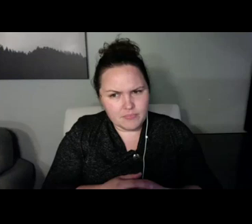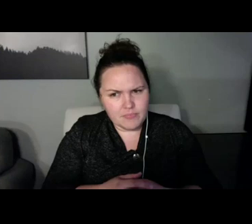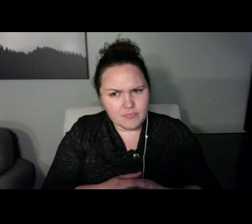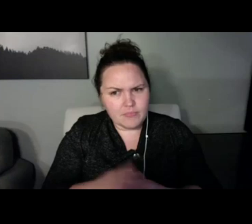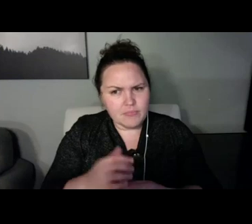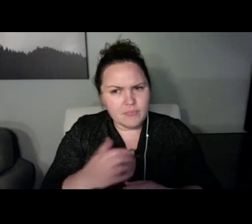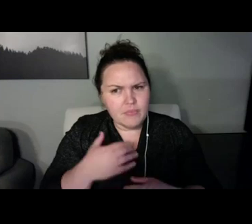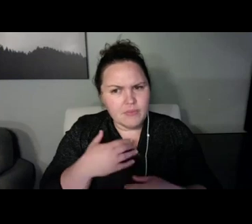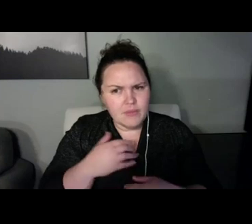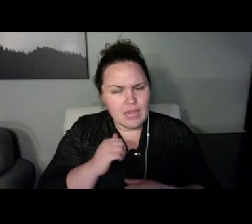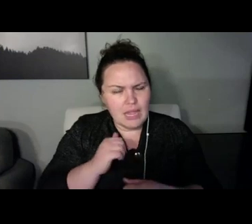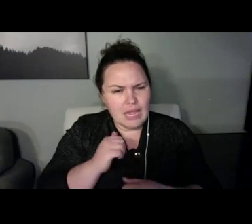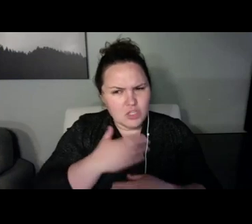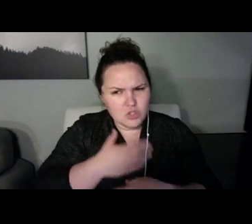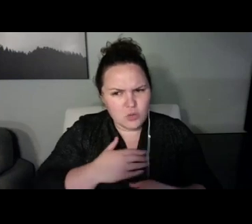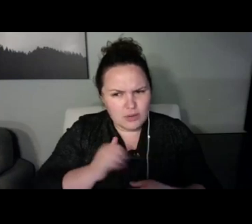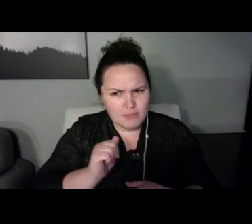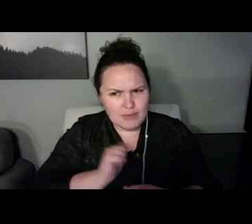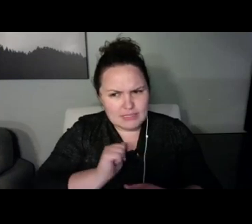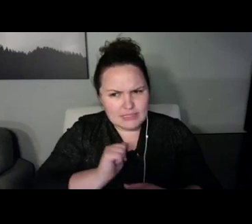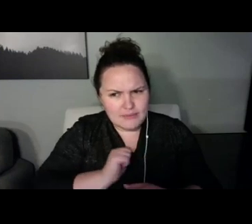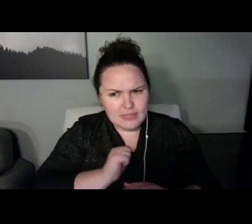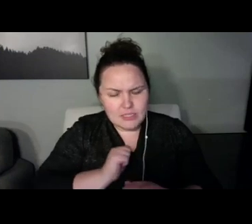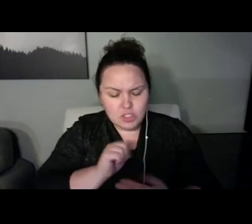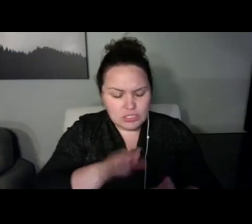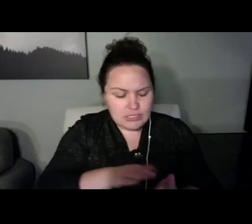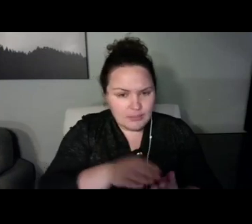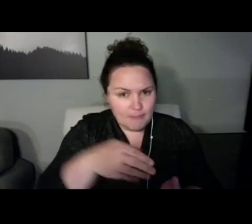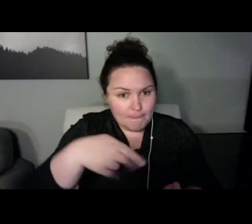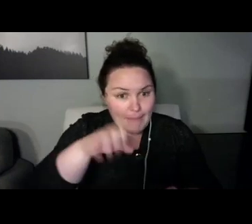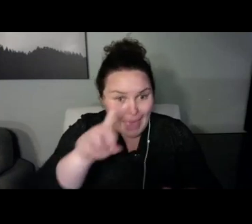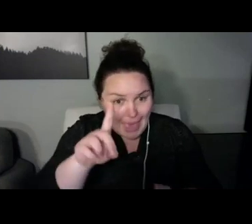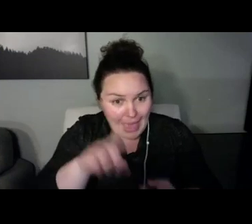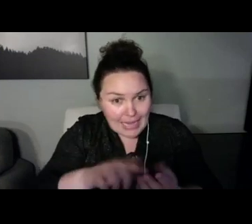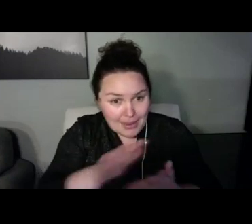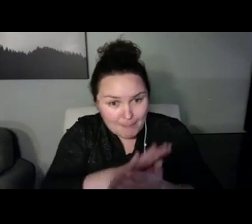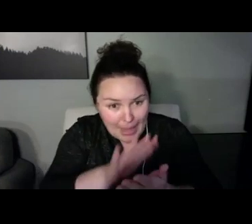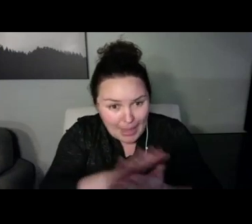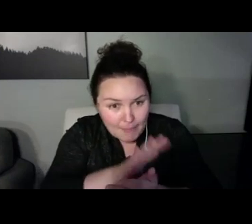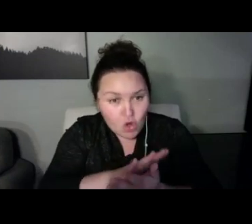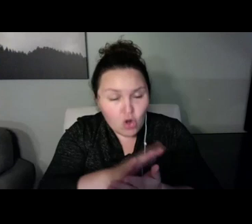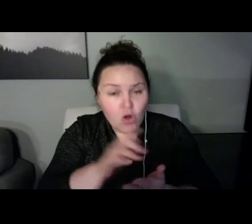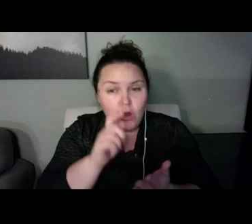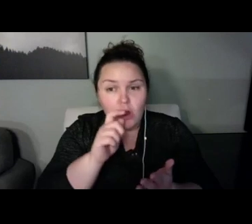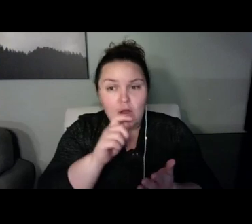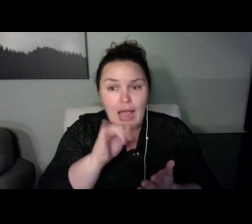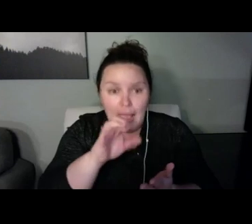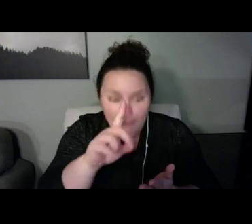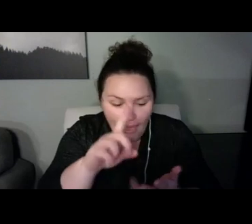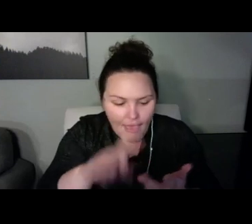Just me, apad of paper, my iPad, we're good. Oh, and snacks.